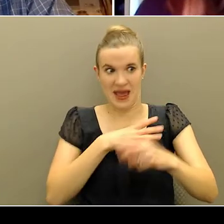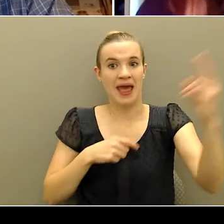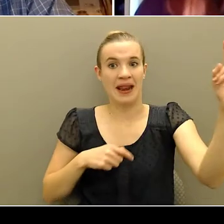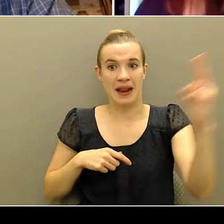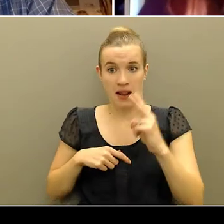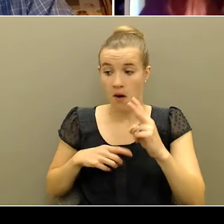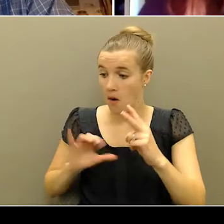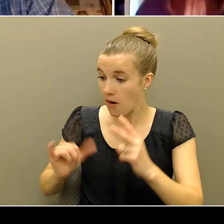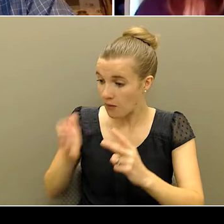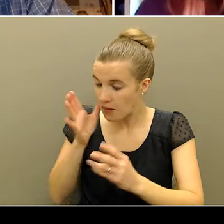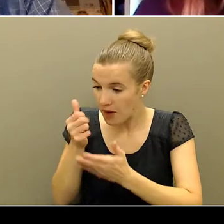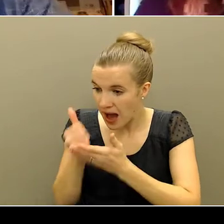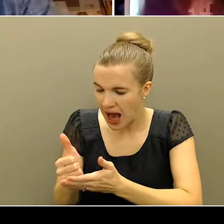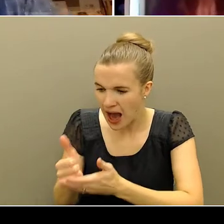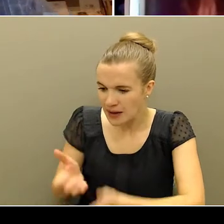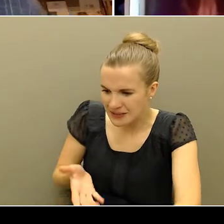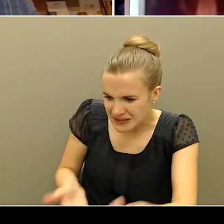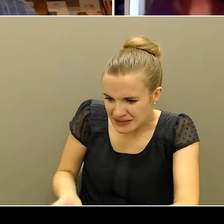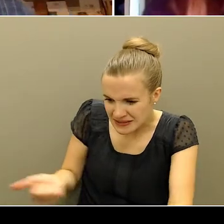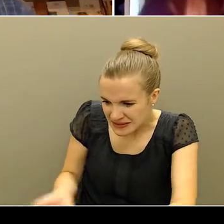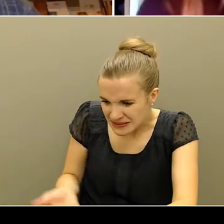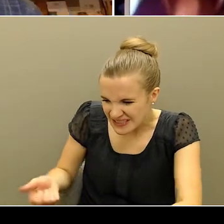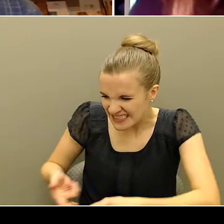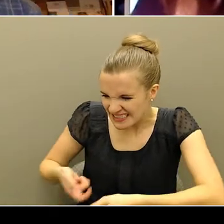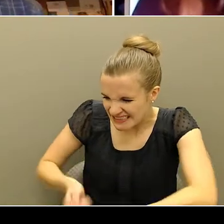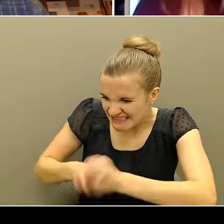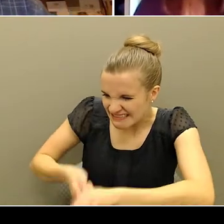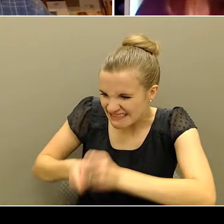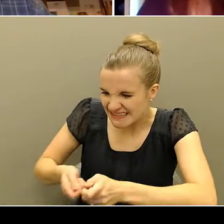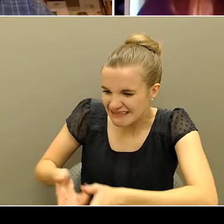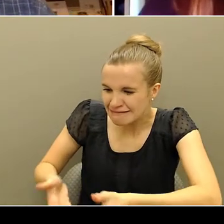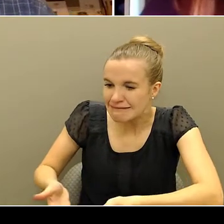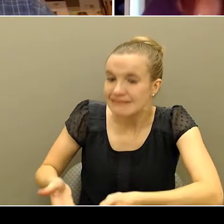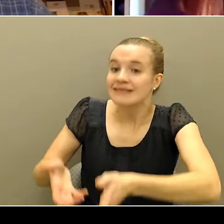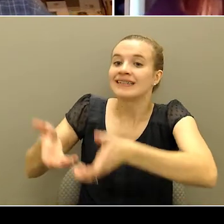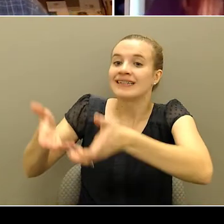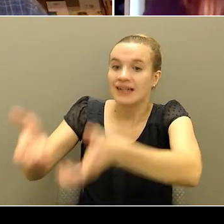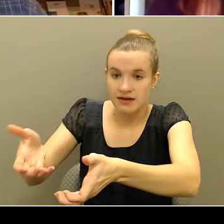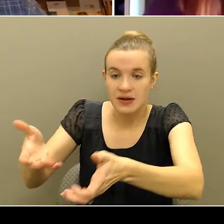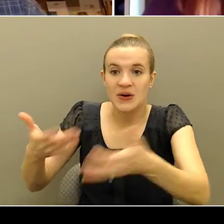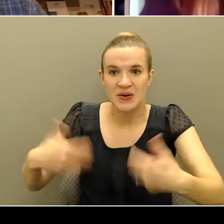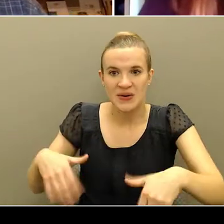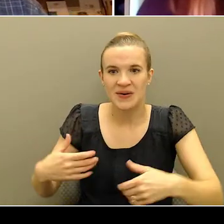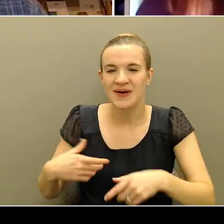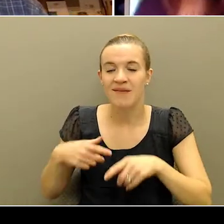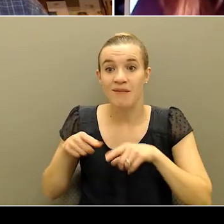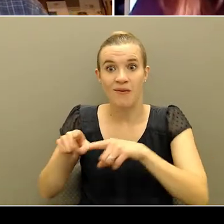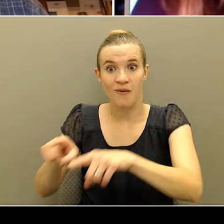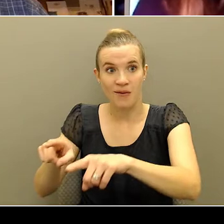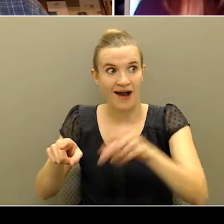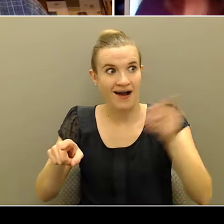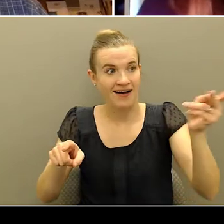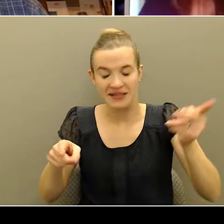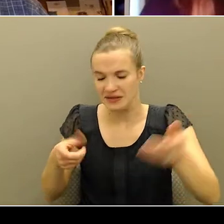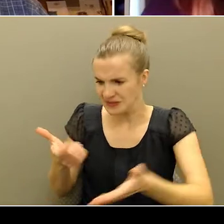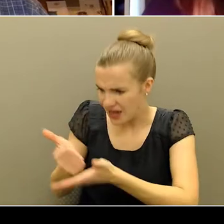time, you know, and we were just cracking up and cracking jokes and you know, talking about, you know, just you know, trails and you know, adventures